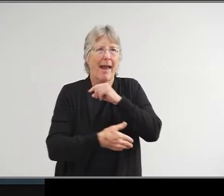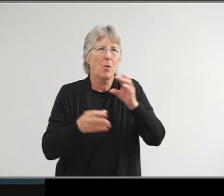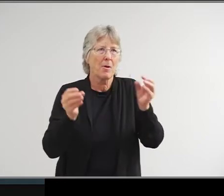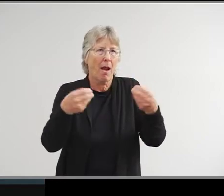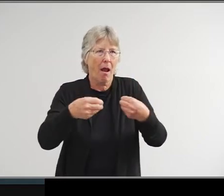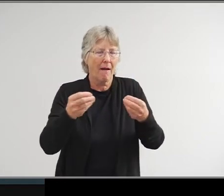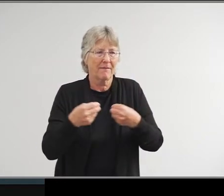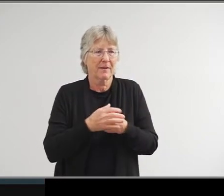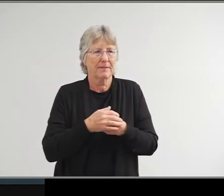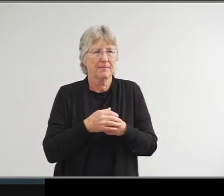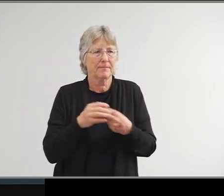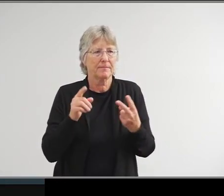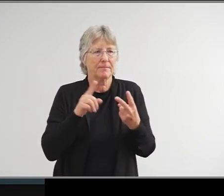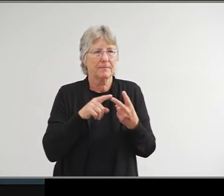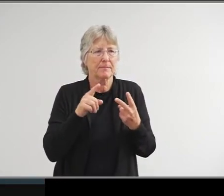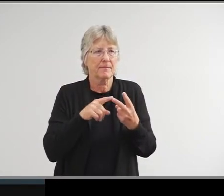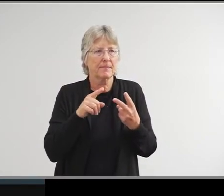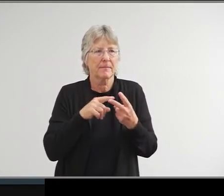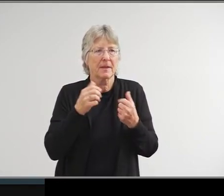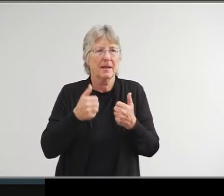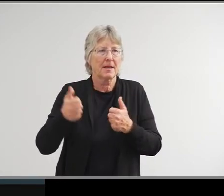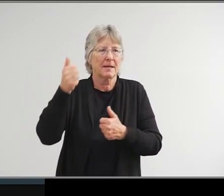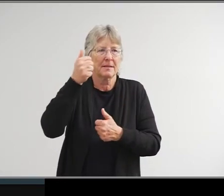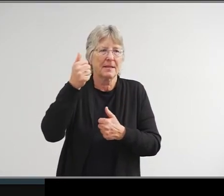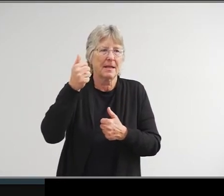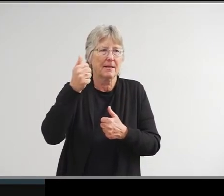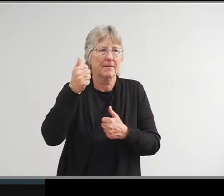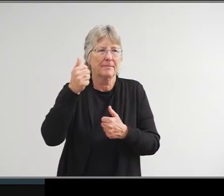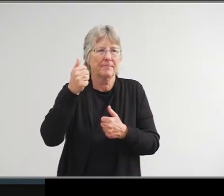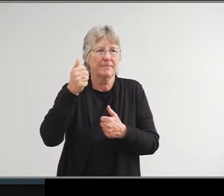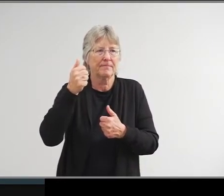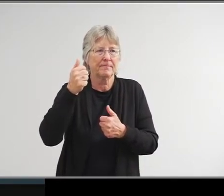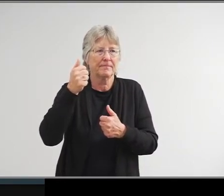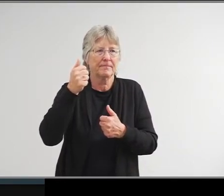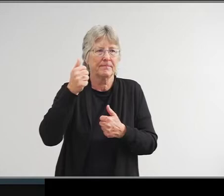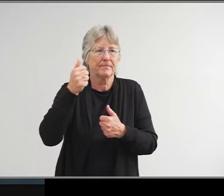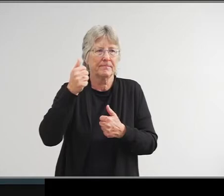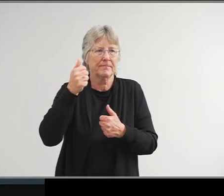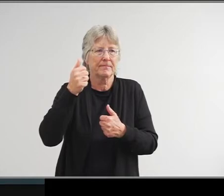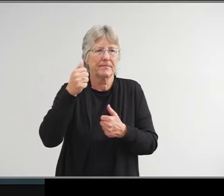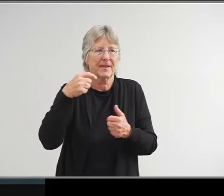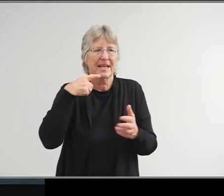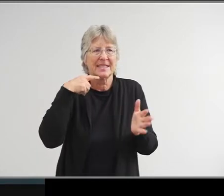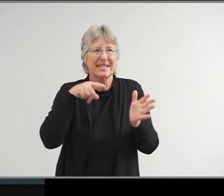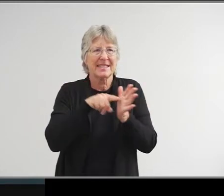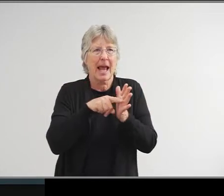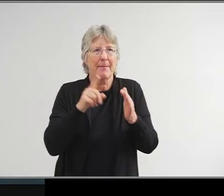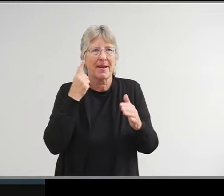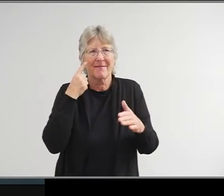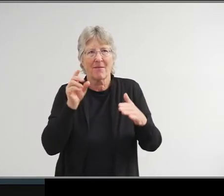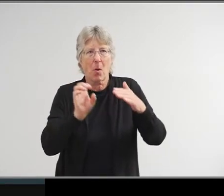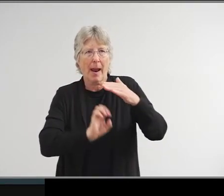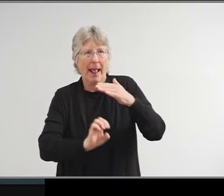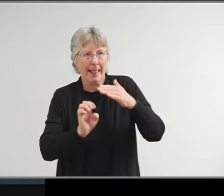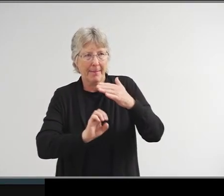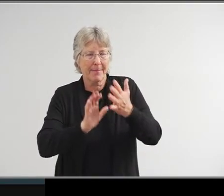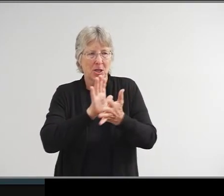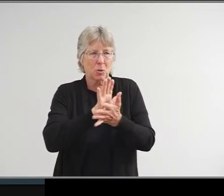The second is an administrative assignment for elementary schools, and that takes the recommendation